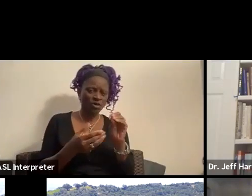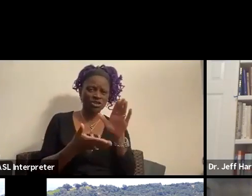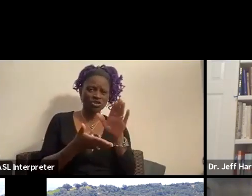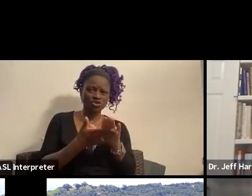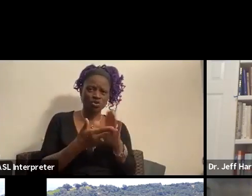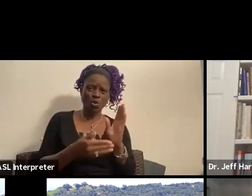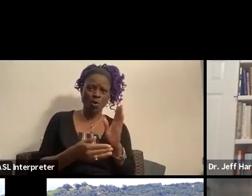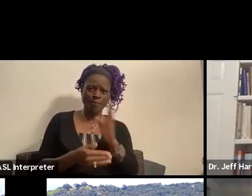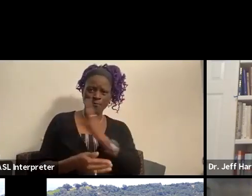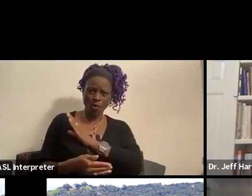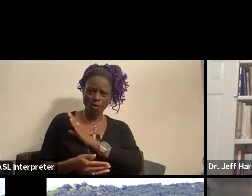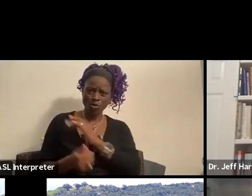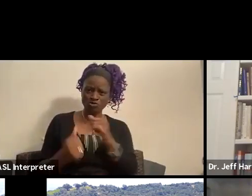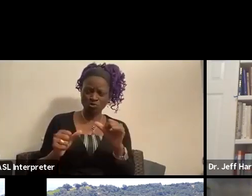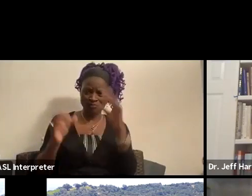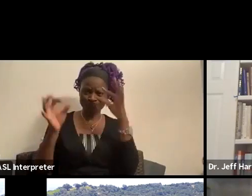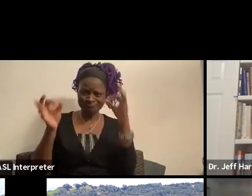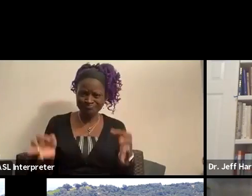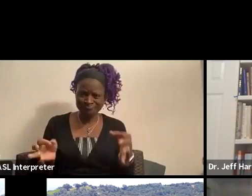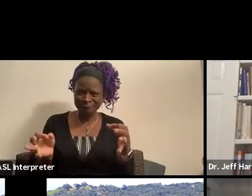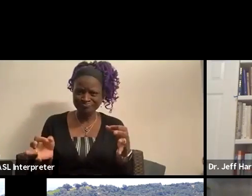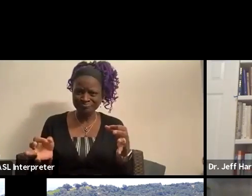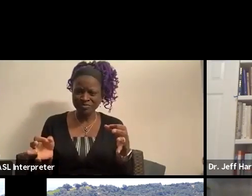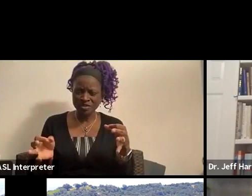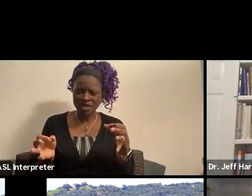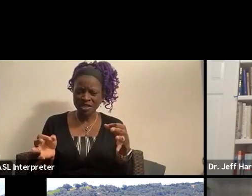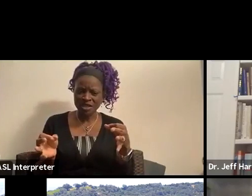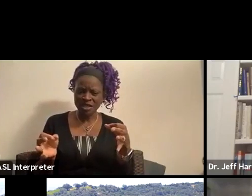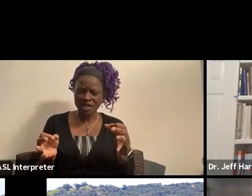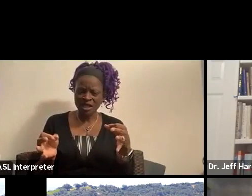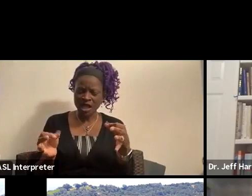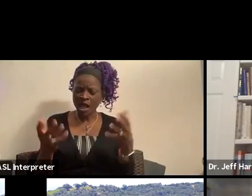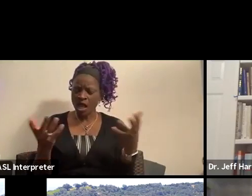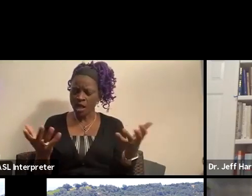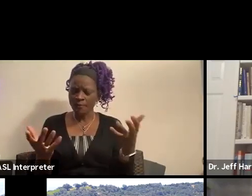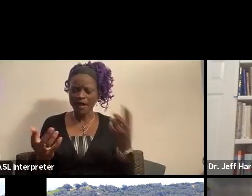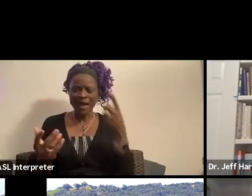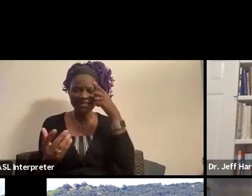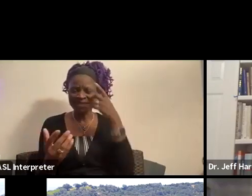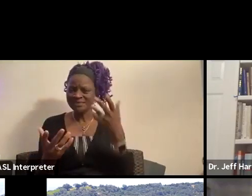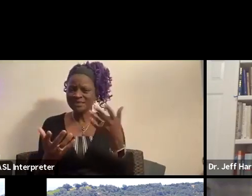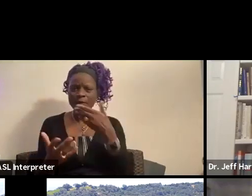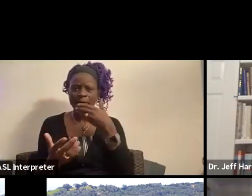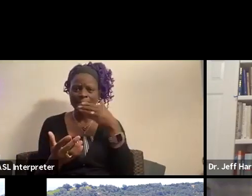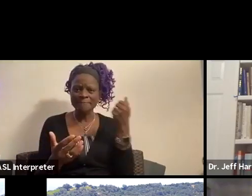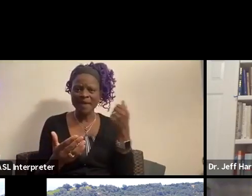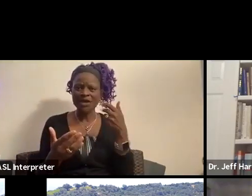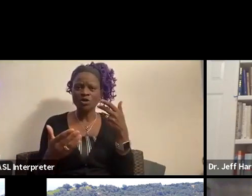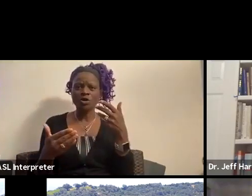decisions unique and discrete on their own, is there a better medical way to do